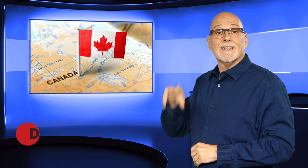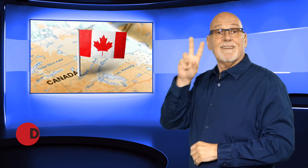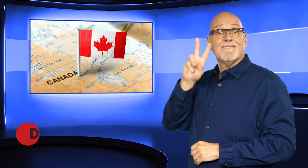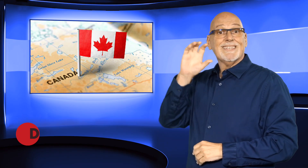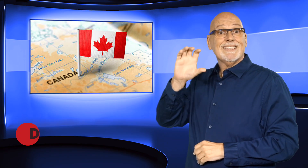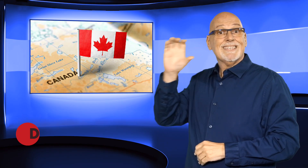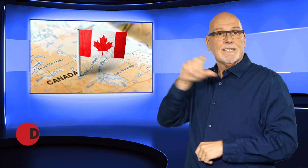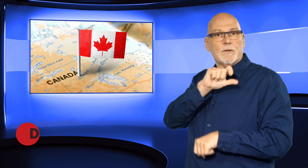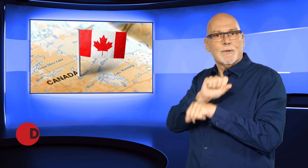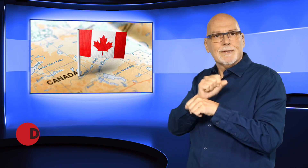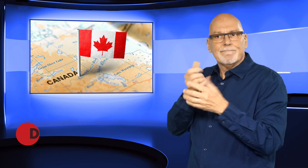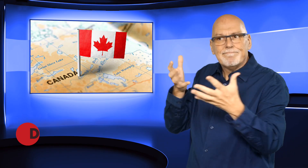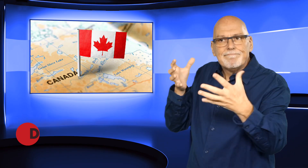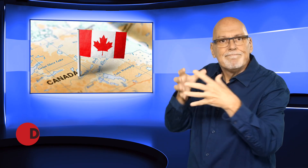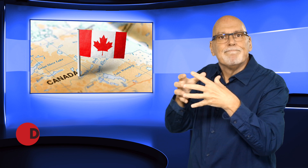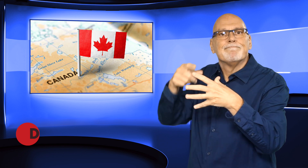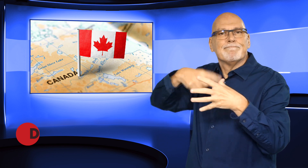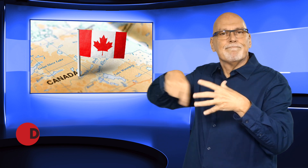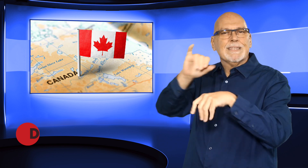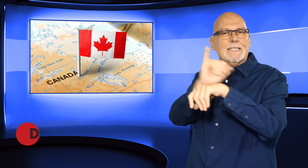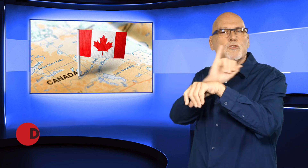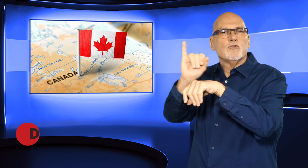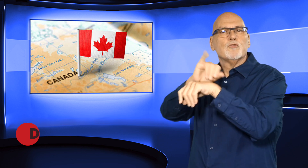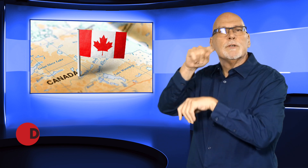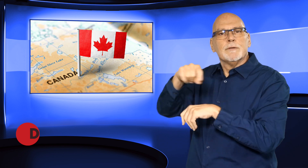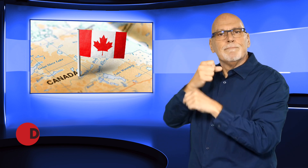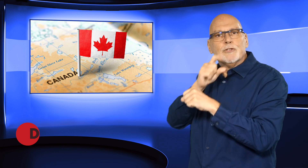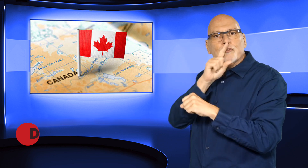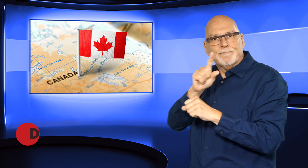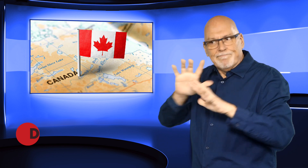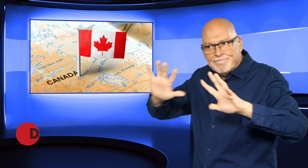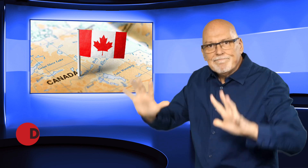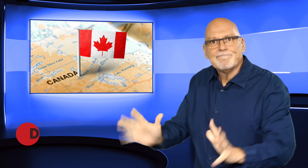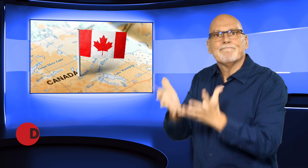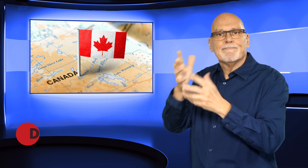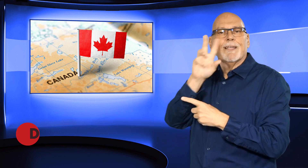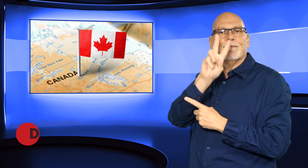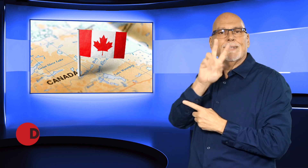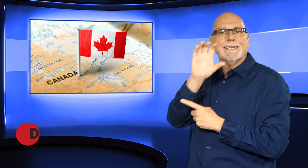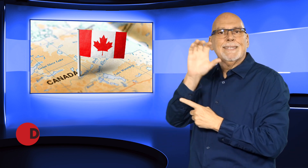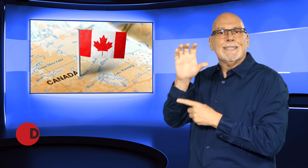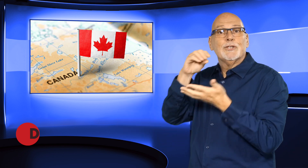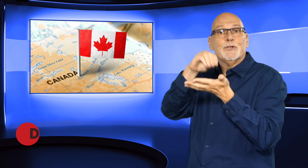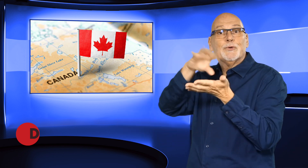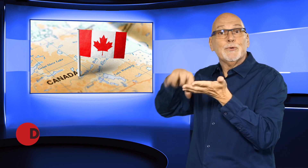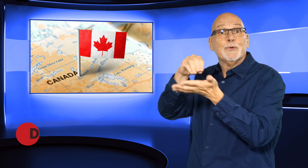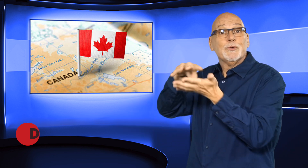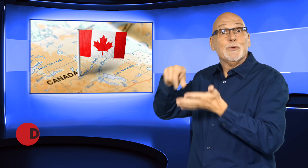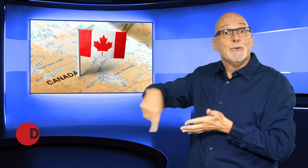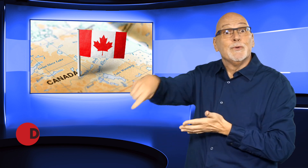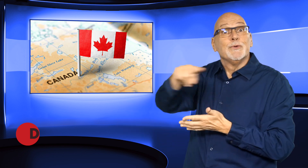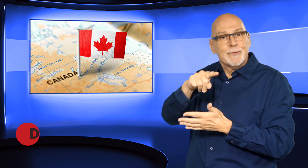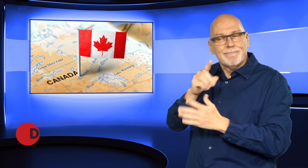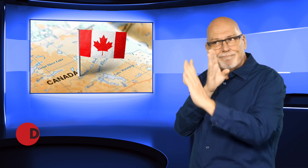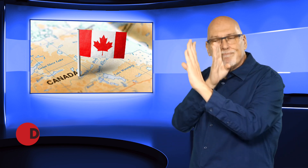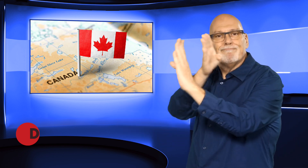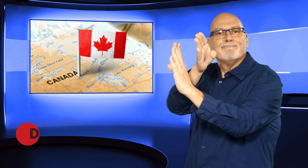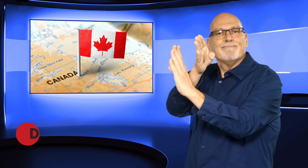[ANSELMO]: VCC works with industry to ensure that VCC students have